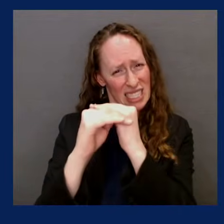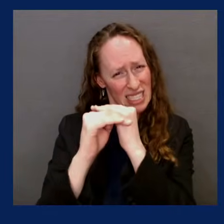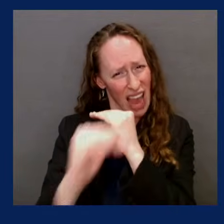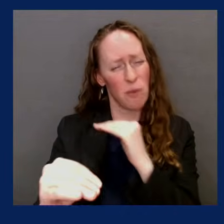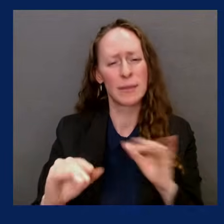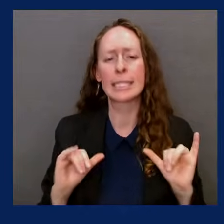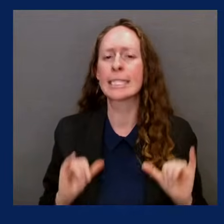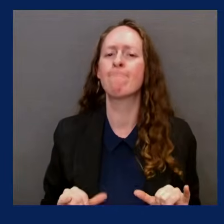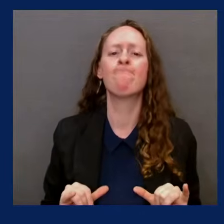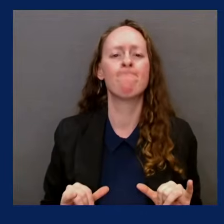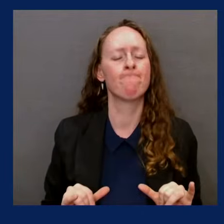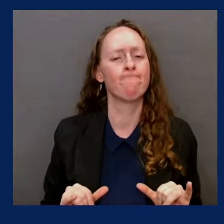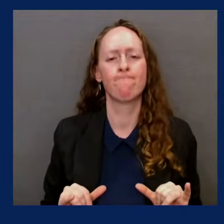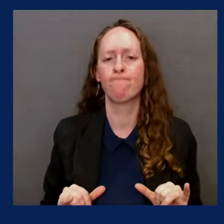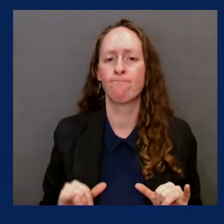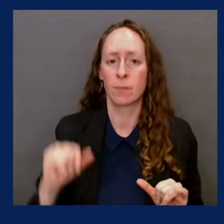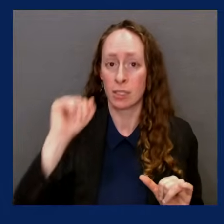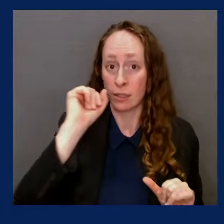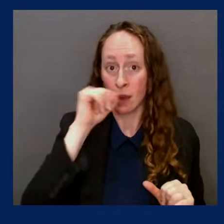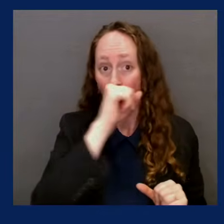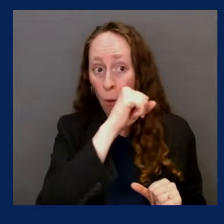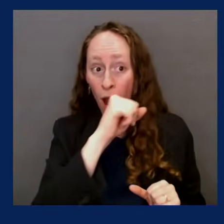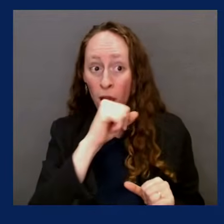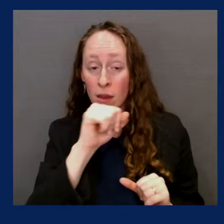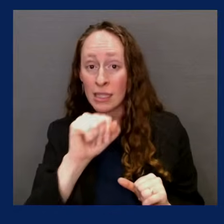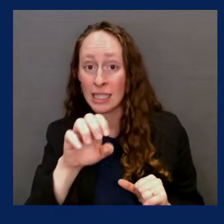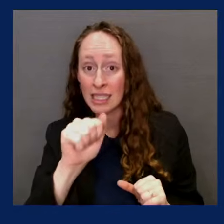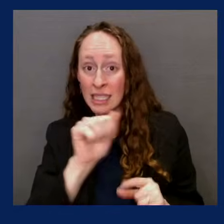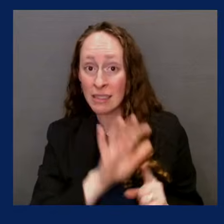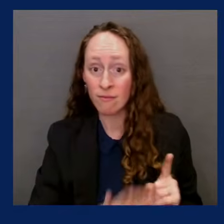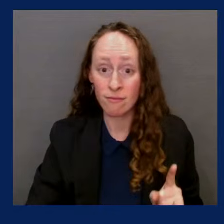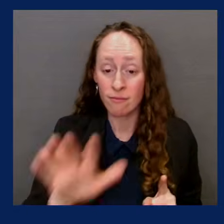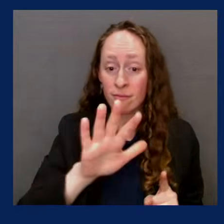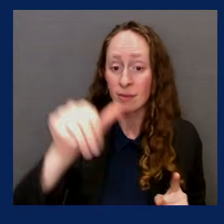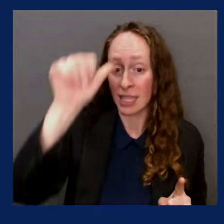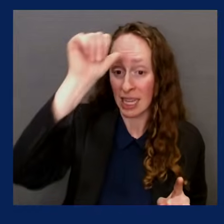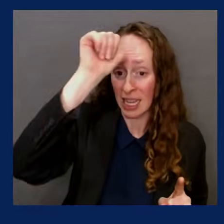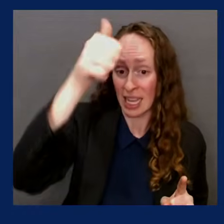And I think it's going to increase the prospects for long-term peace rather than do anything else.